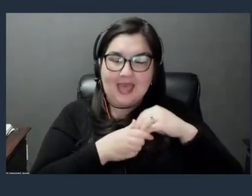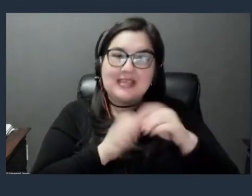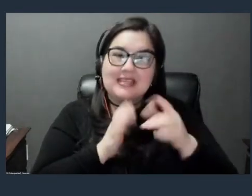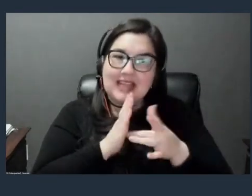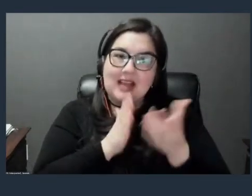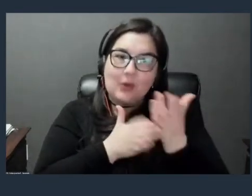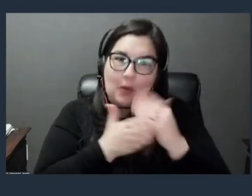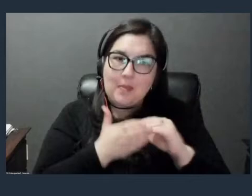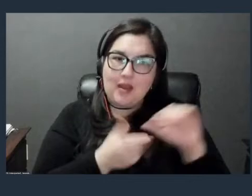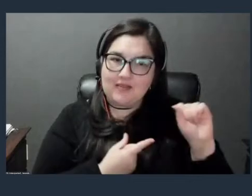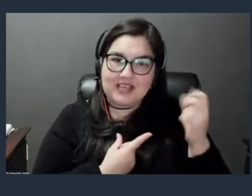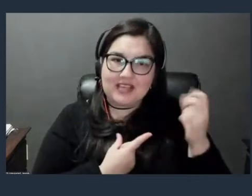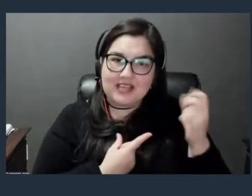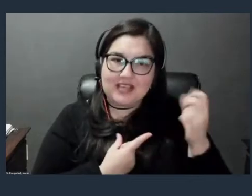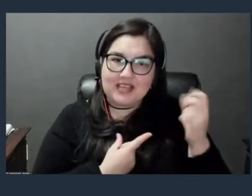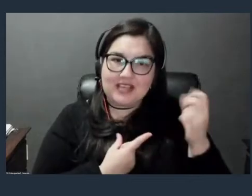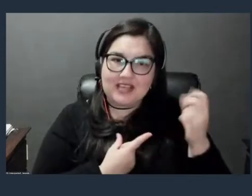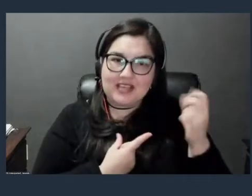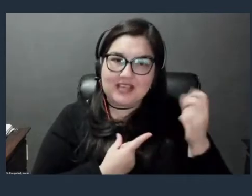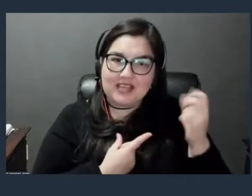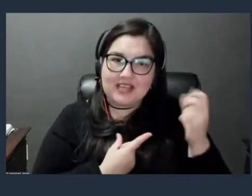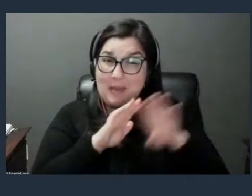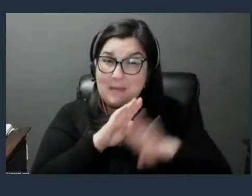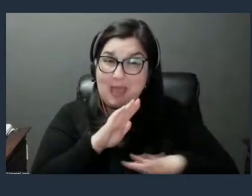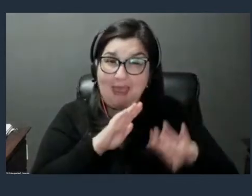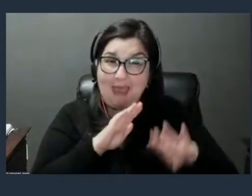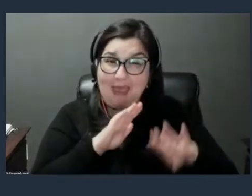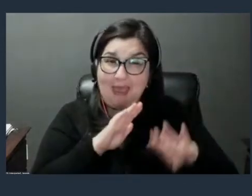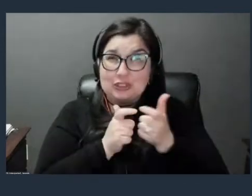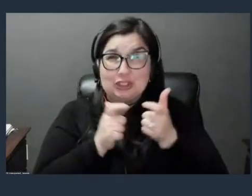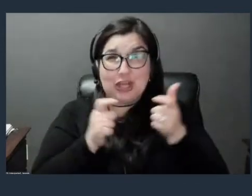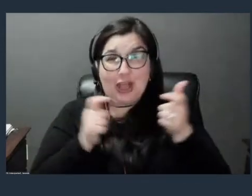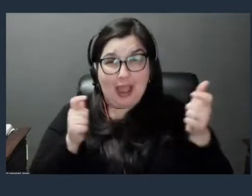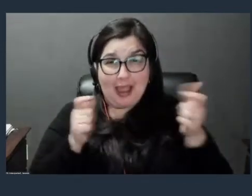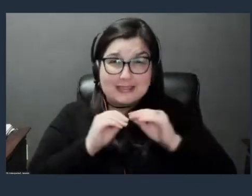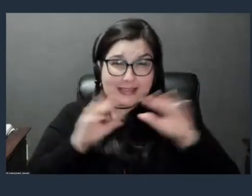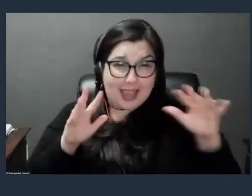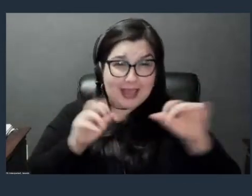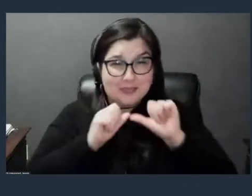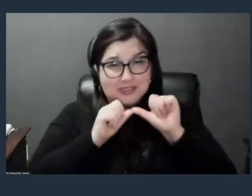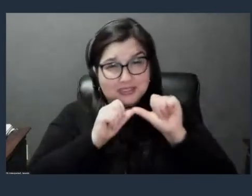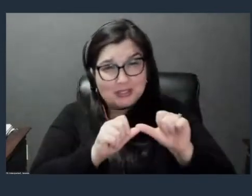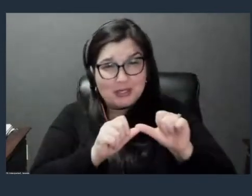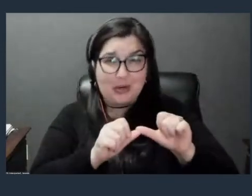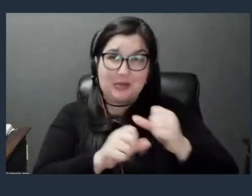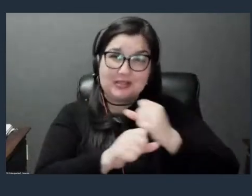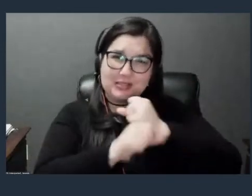S3 is basically a giant, scalable, durable, secure, globally...